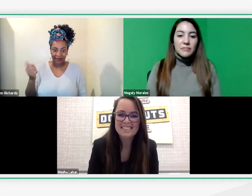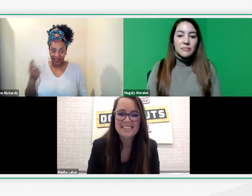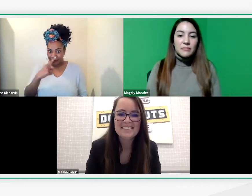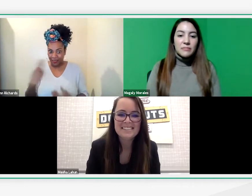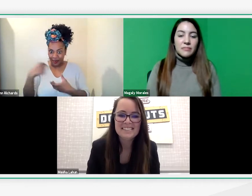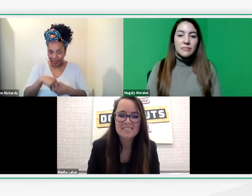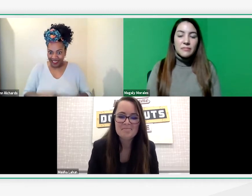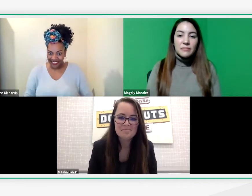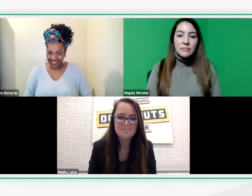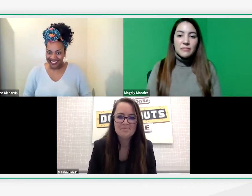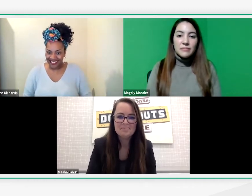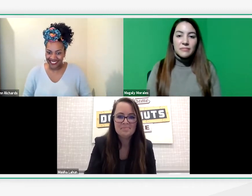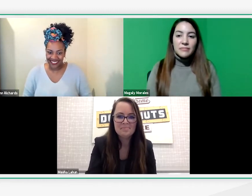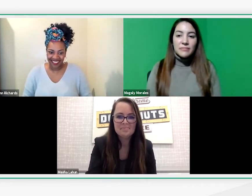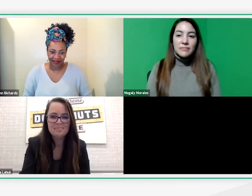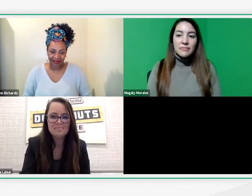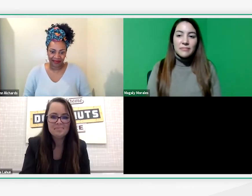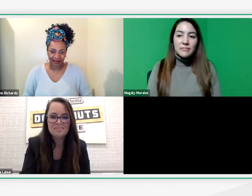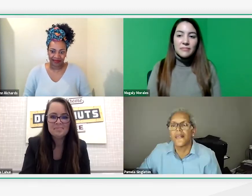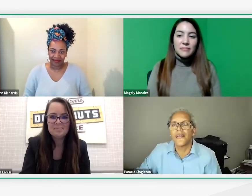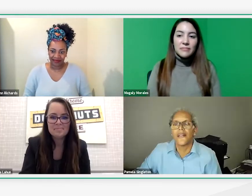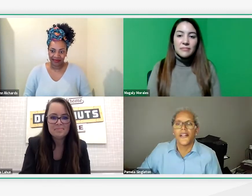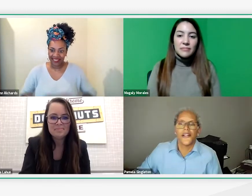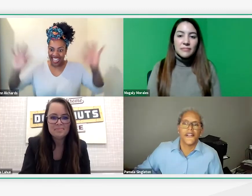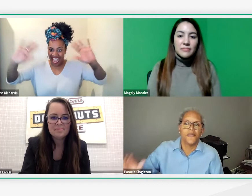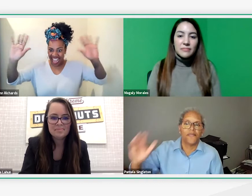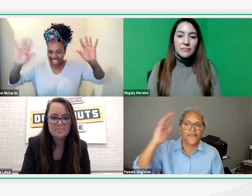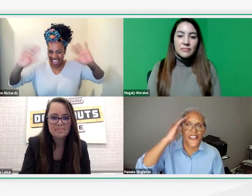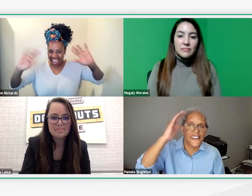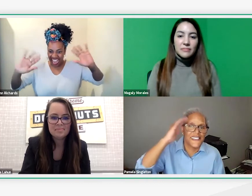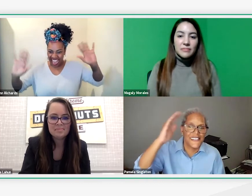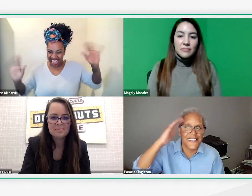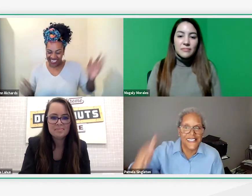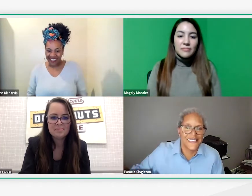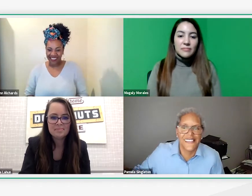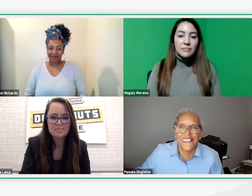Pamela Richards, can you join us on screen? >>PAMELA SINGLETON: Hi!